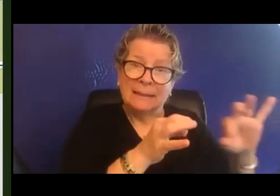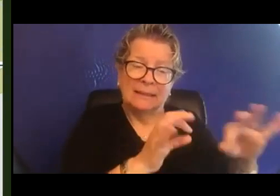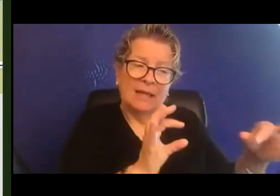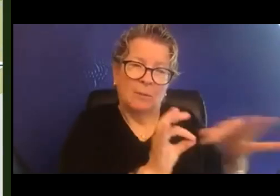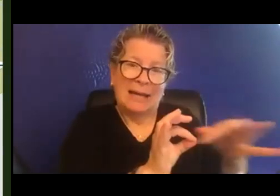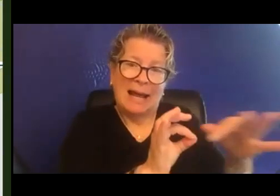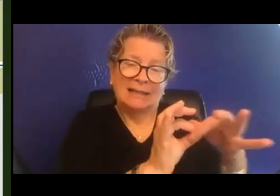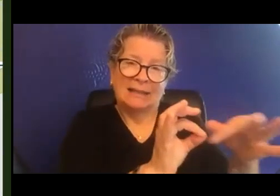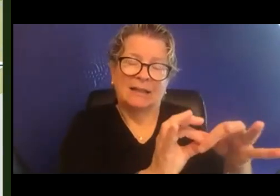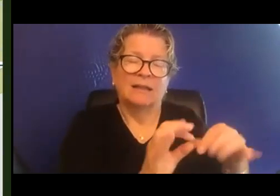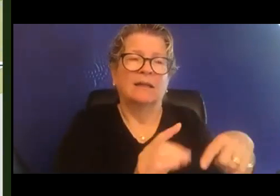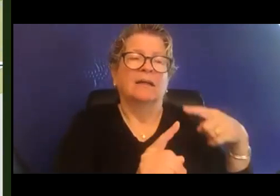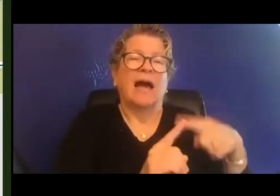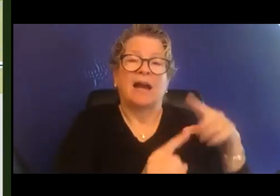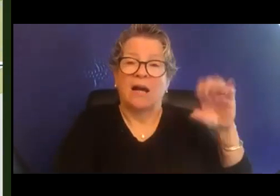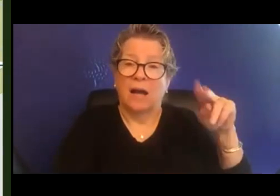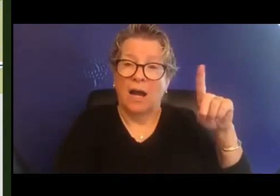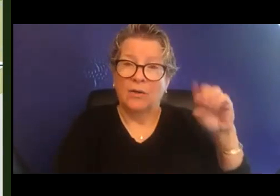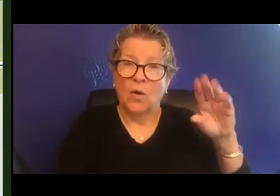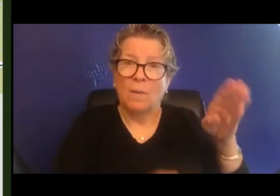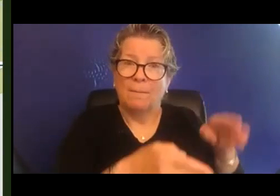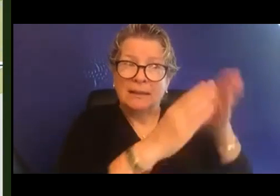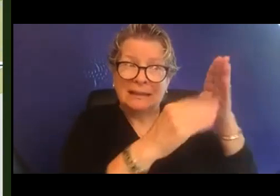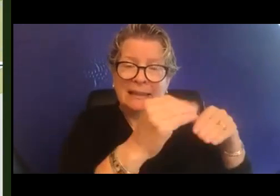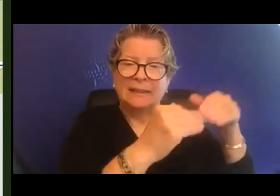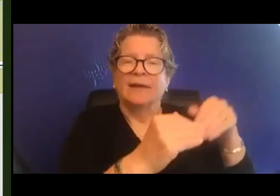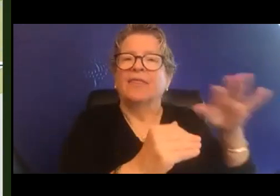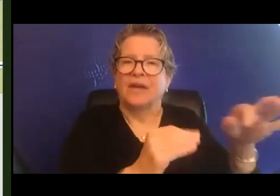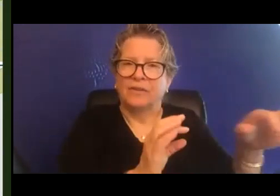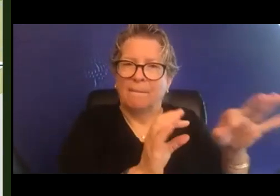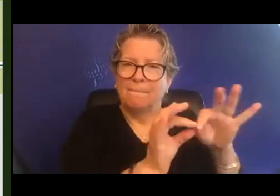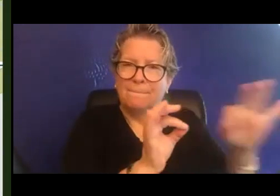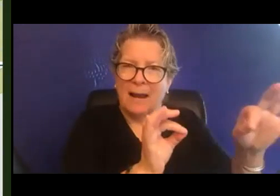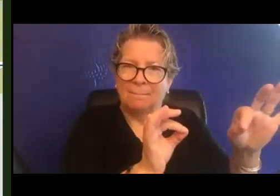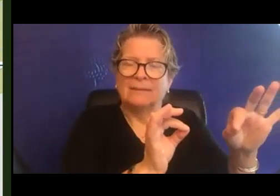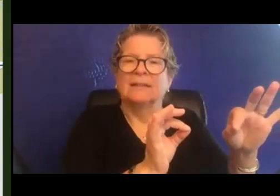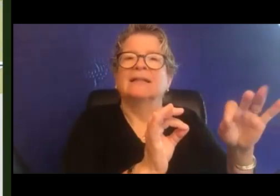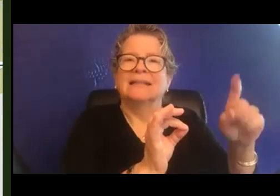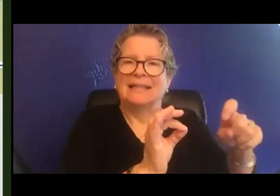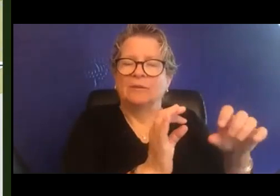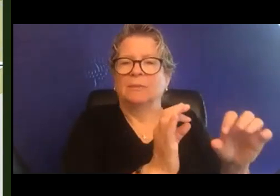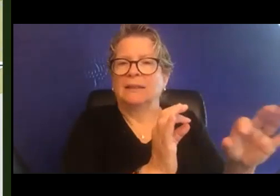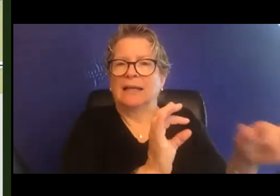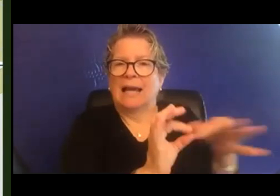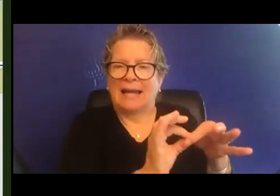down along 125th avenue. Those are some individual connections, we'll be